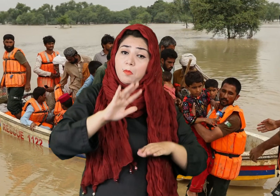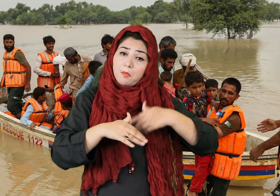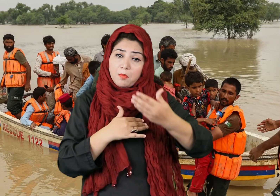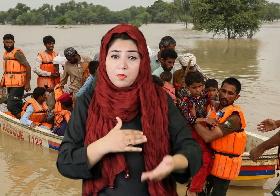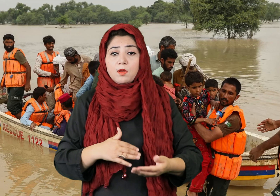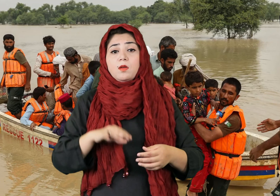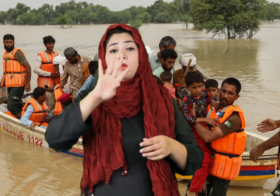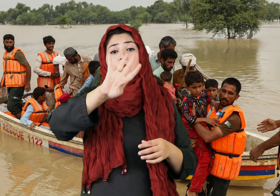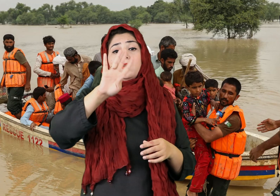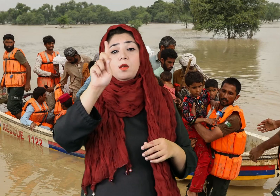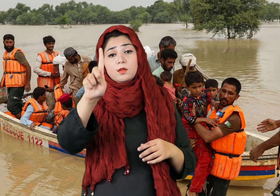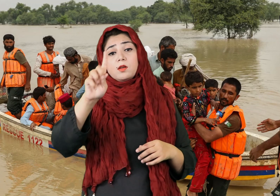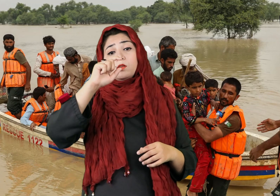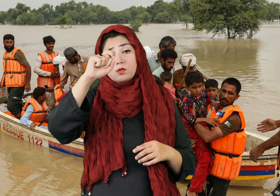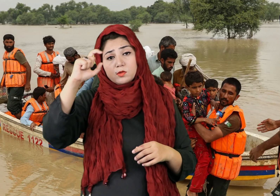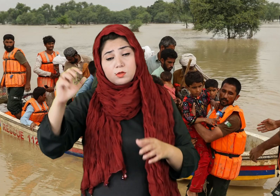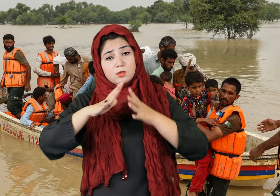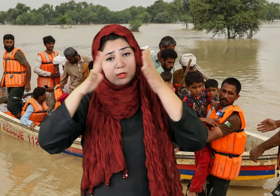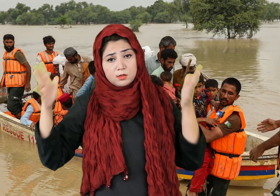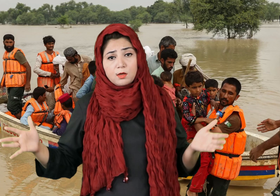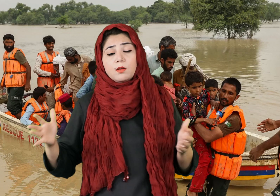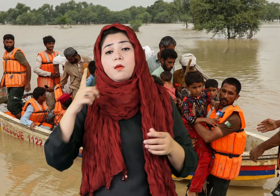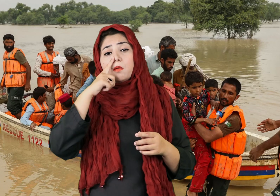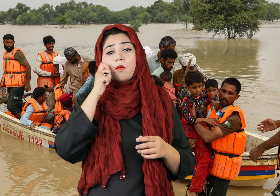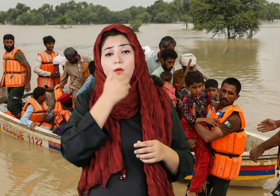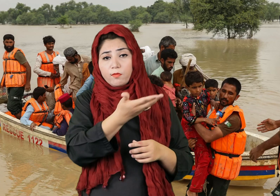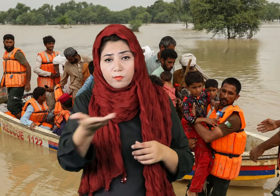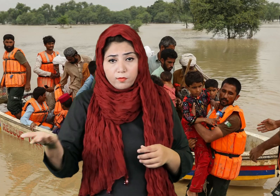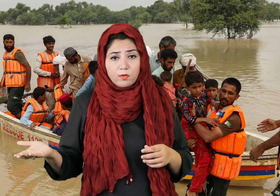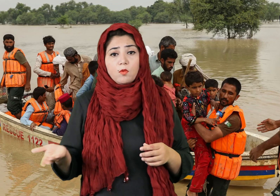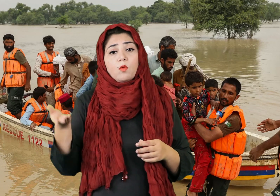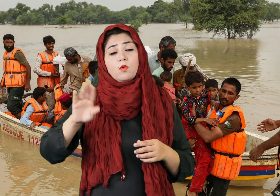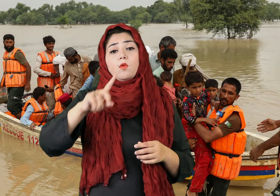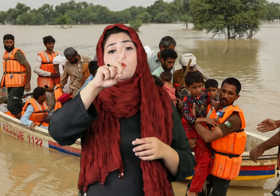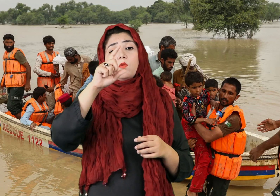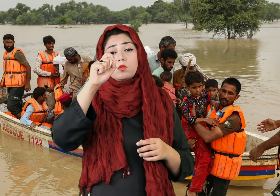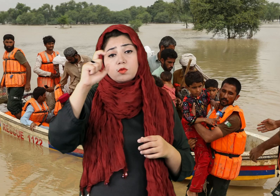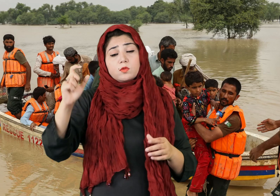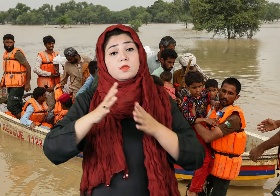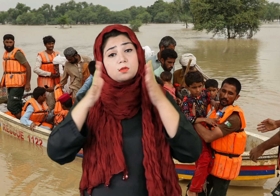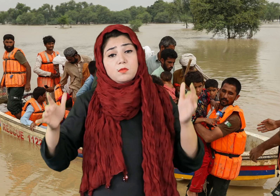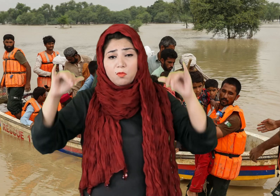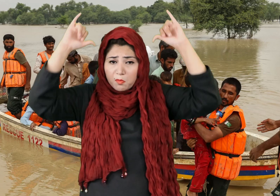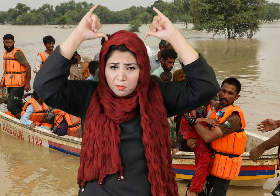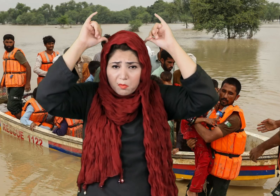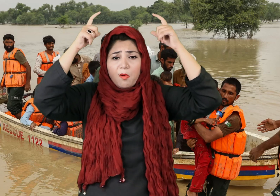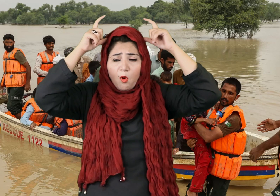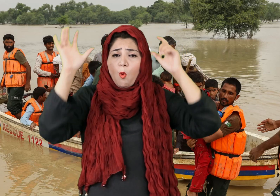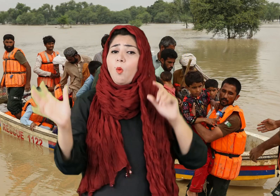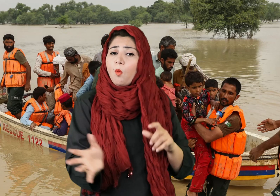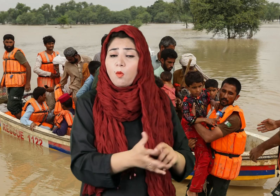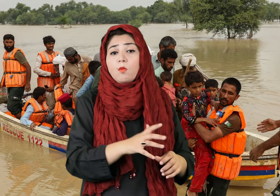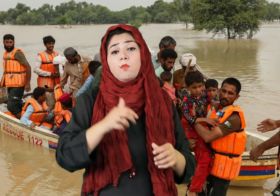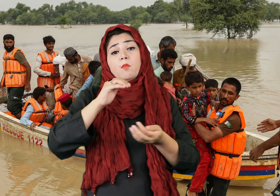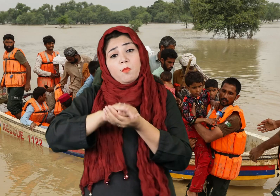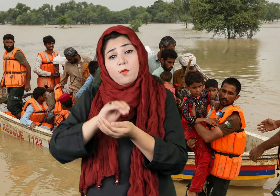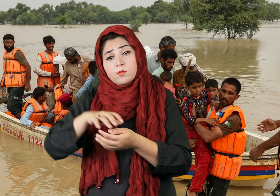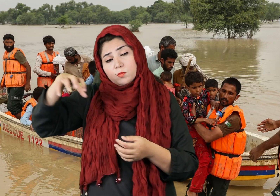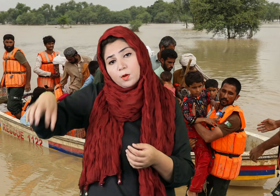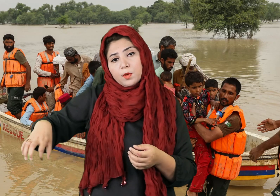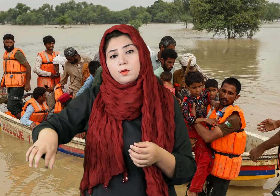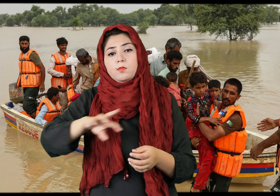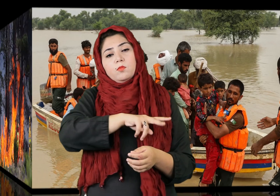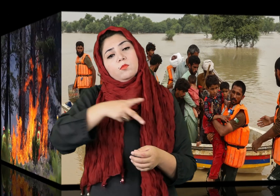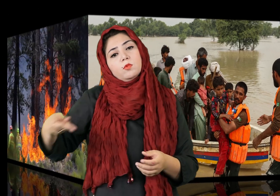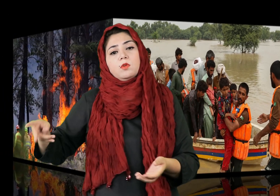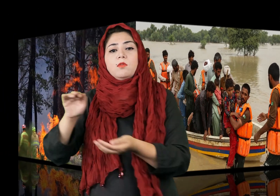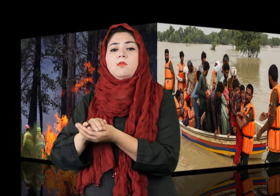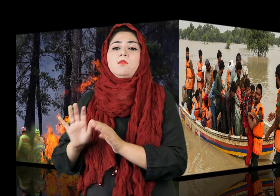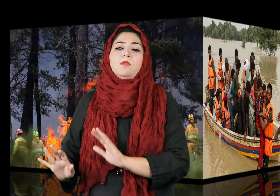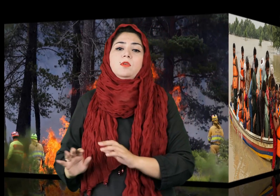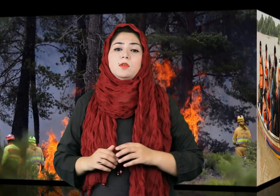They relocated more than 4100 people and 100 animals to safer places during the five days.